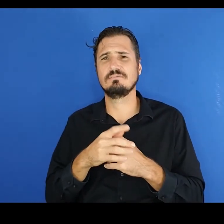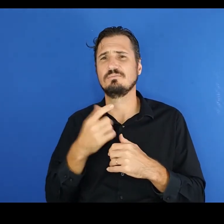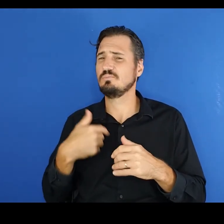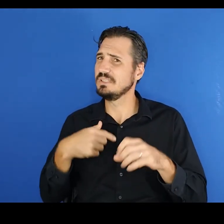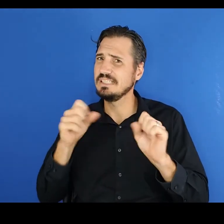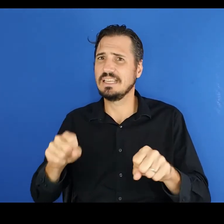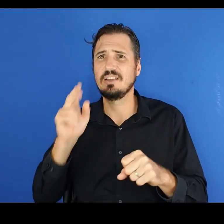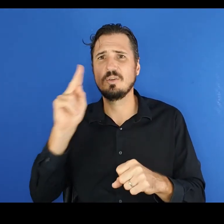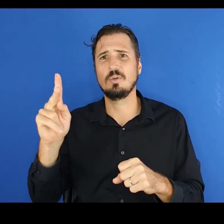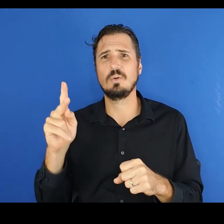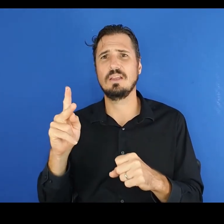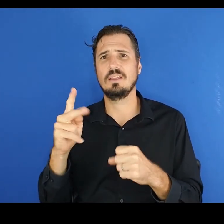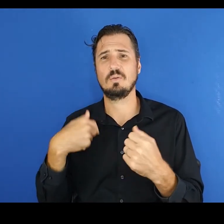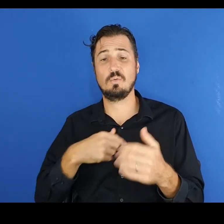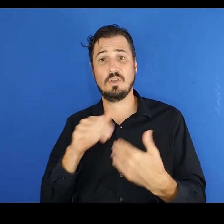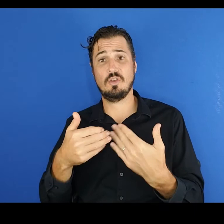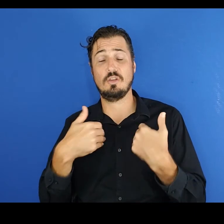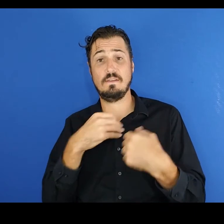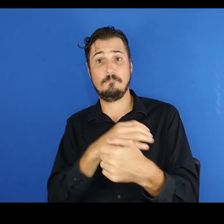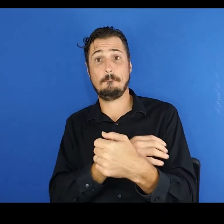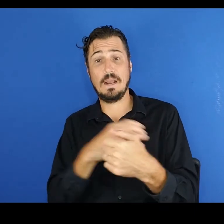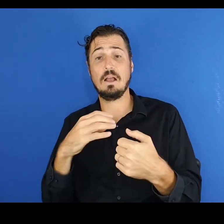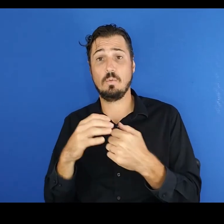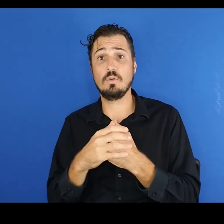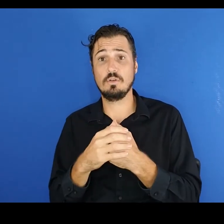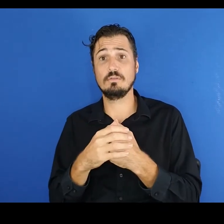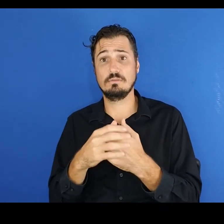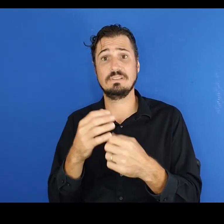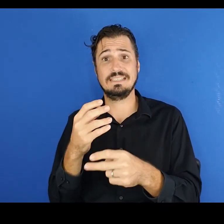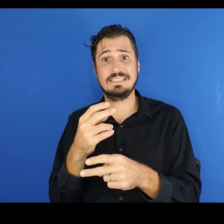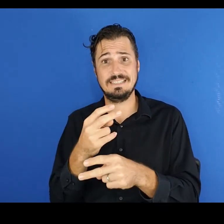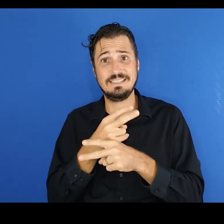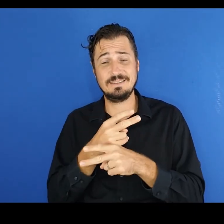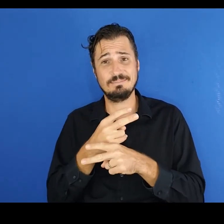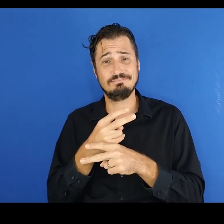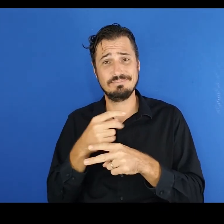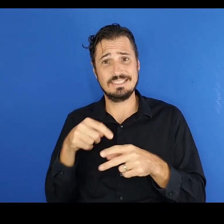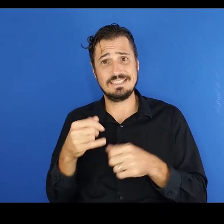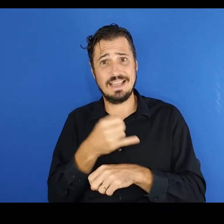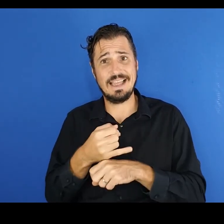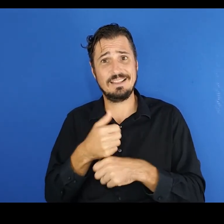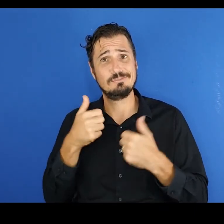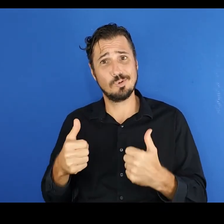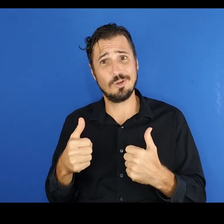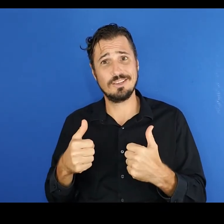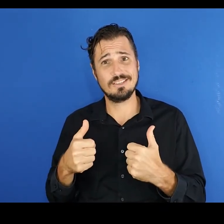Let’s do this Kaua’i. The power is in our hands to come together and get this island back on track.